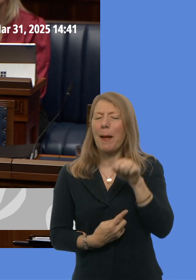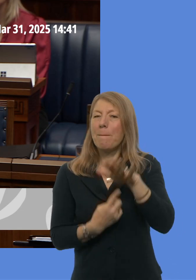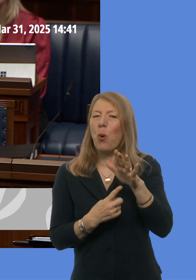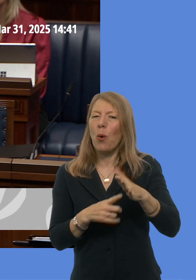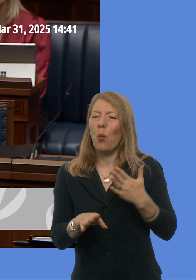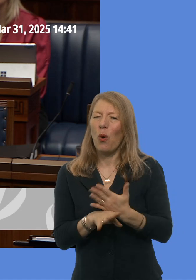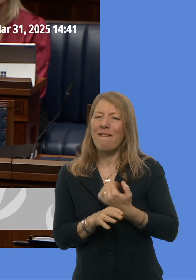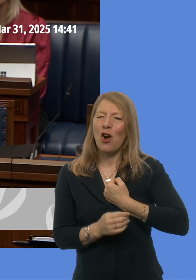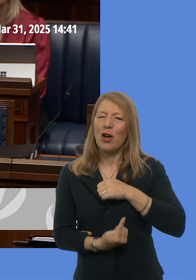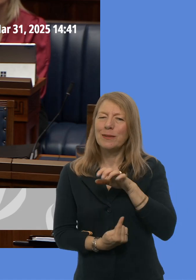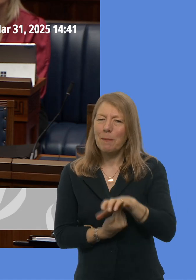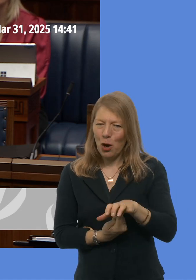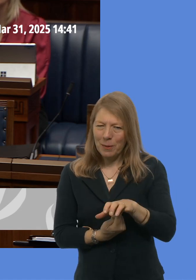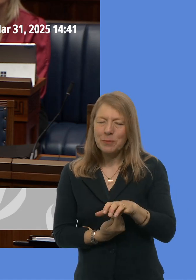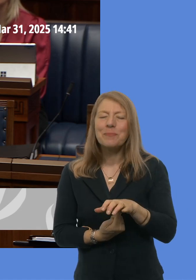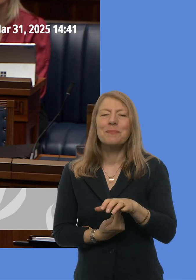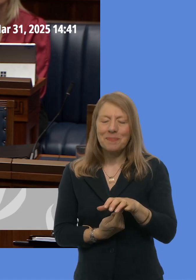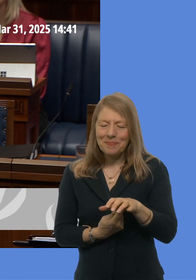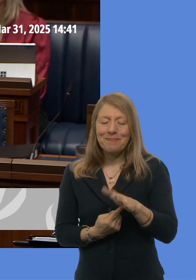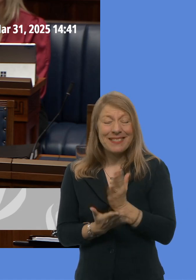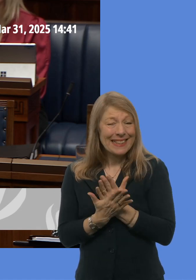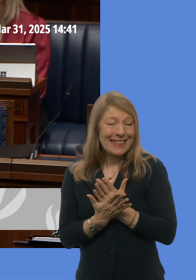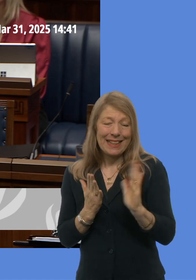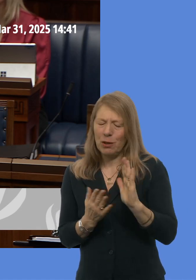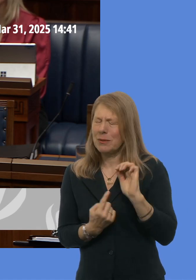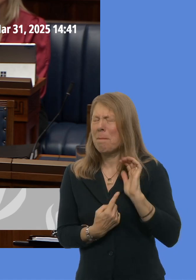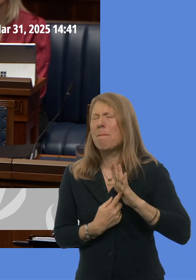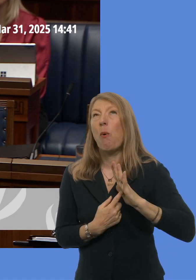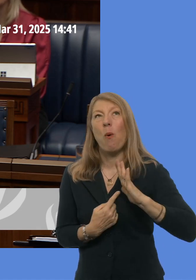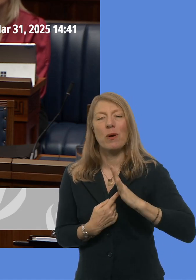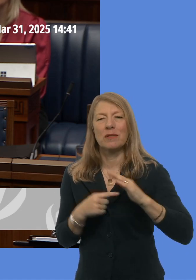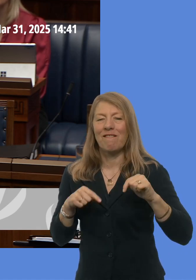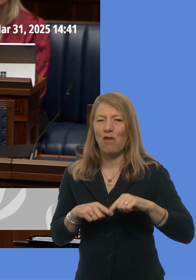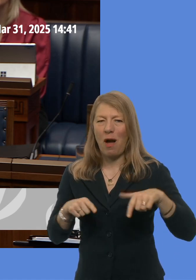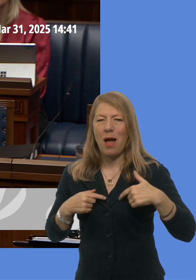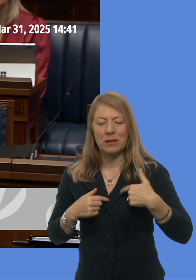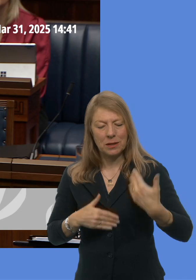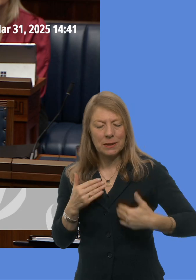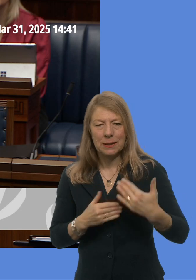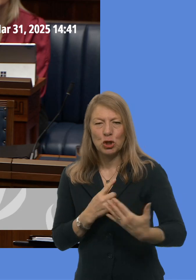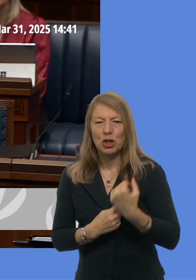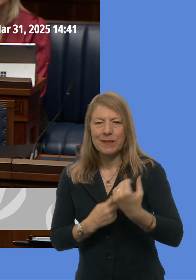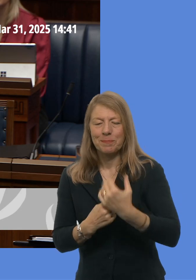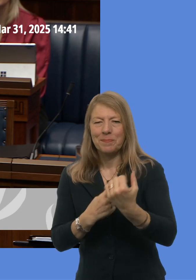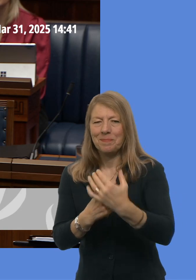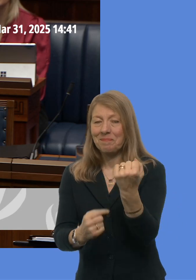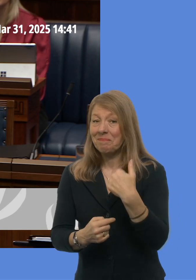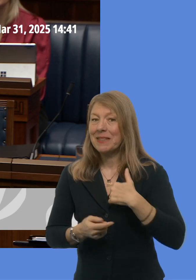It is a very sensitive piece of work in terms of what we are trying to achieve, and I am really pleased that we have been able to make some progress against